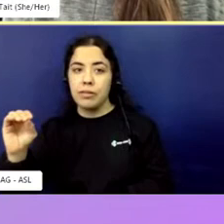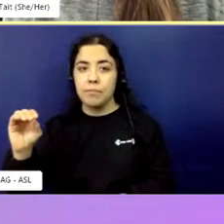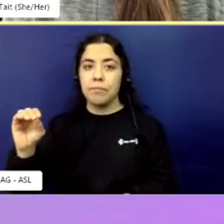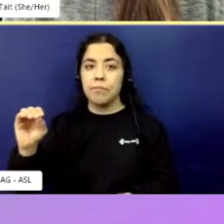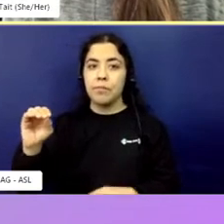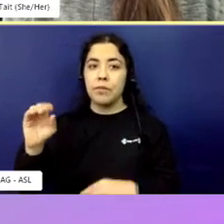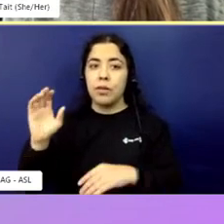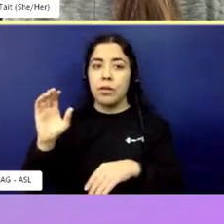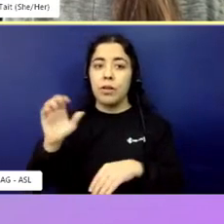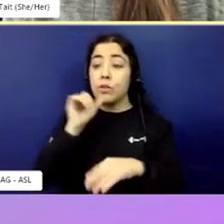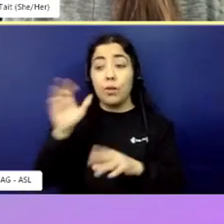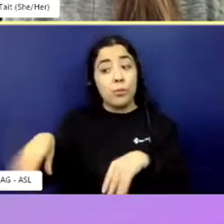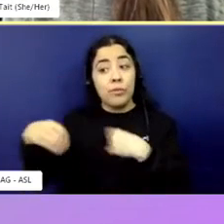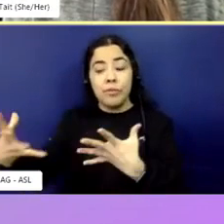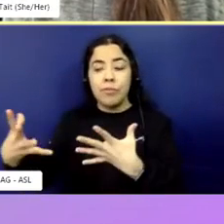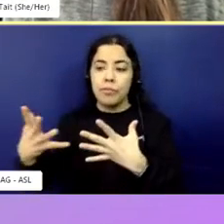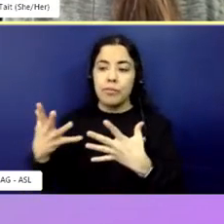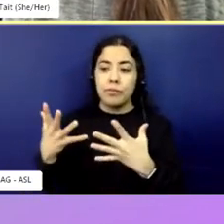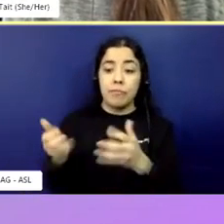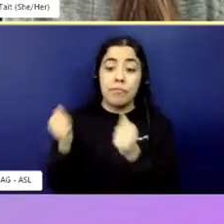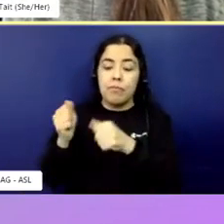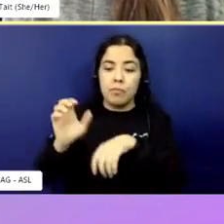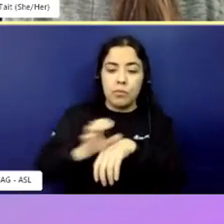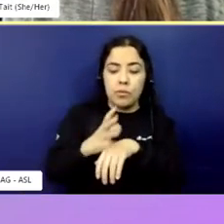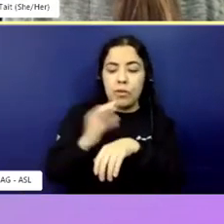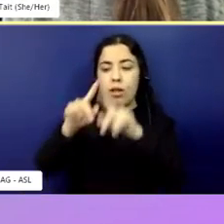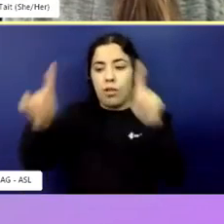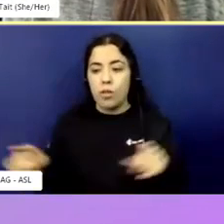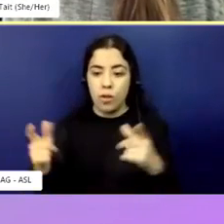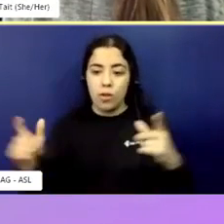computers and large screens. Major providers need to hire